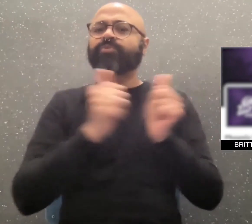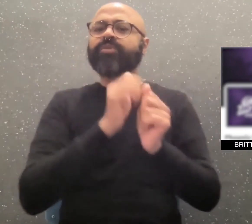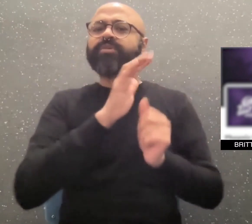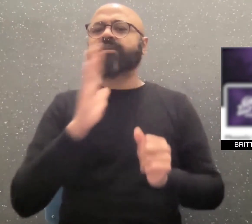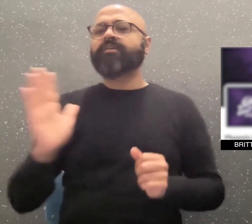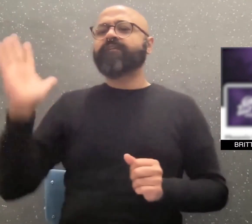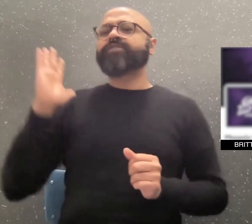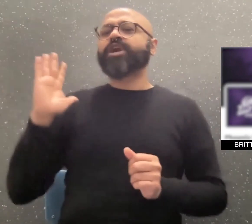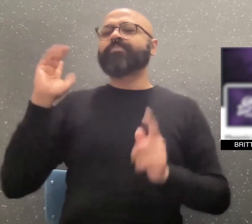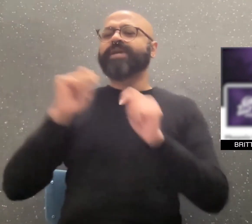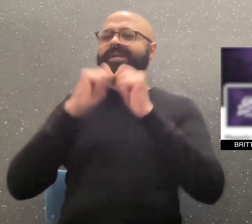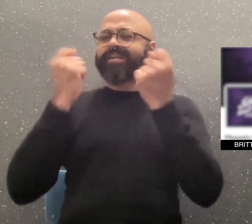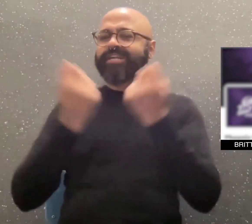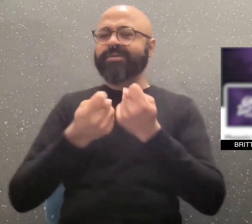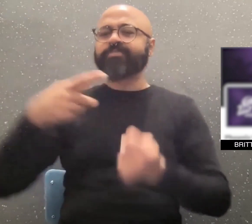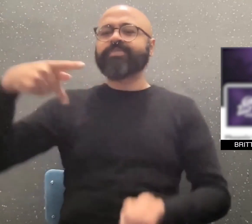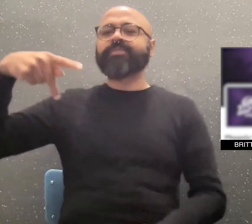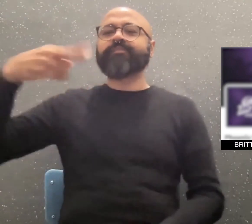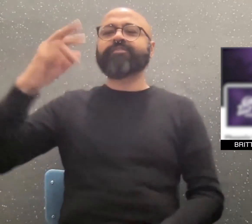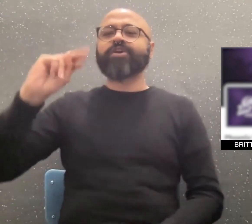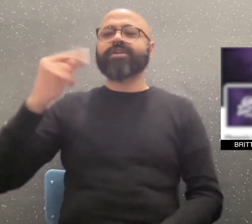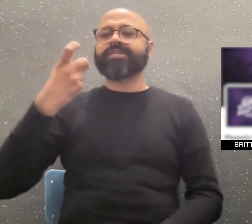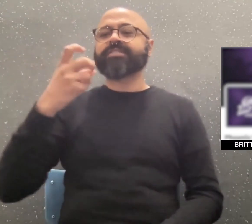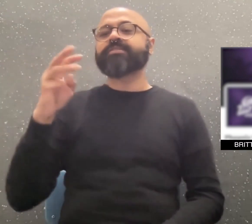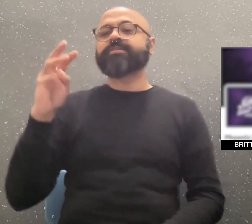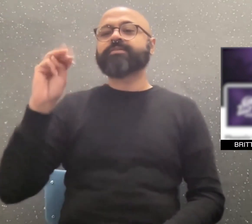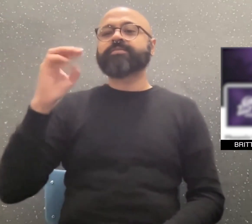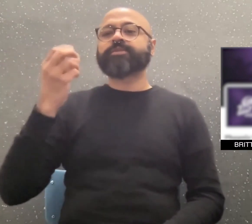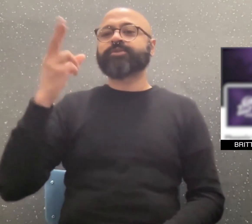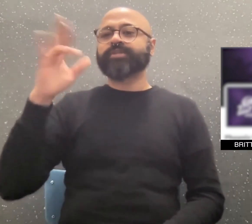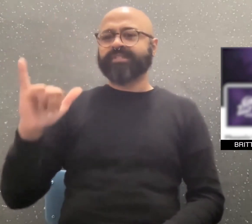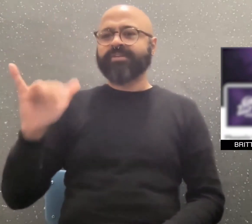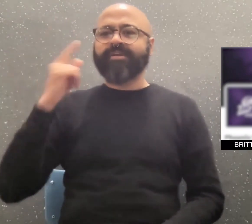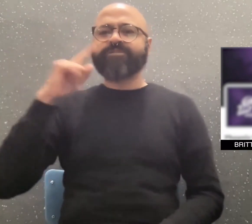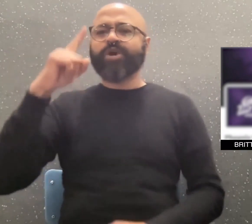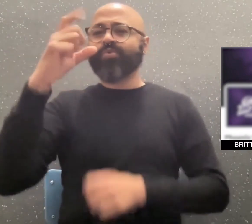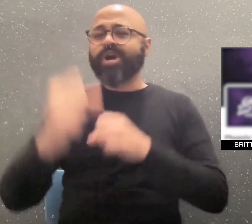she re-signed with her former team the Phoenix Mercury for one year contract